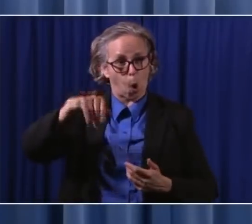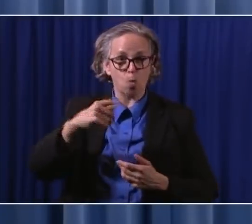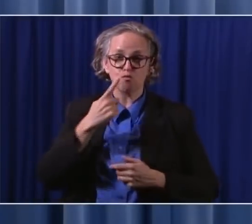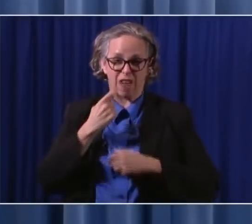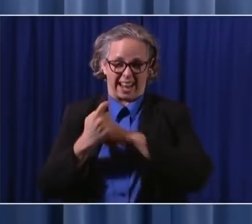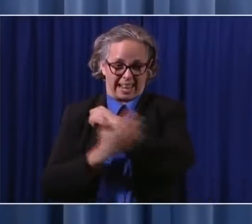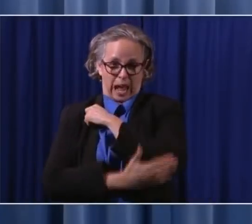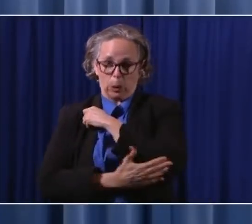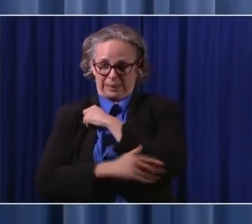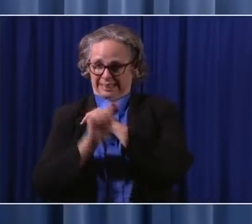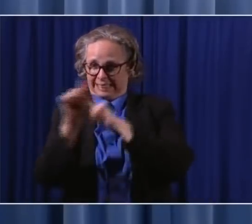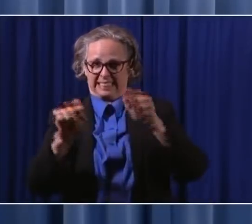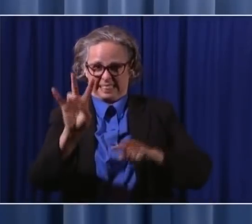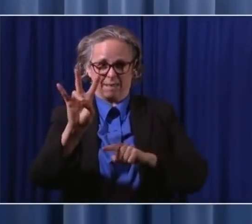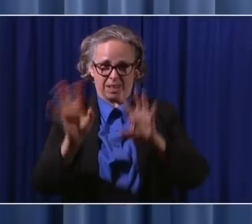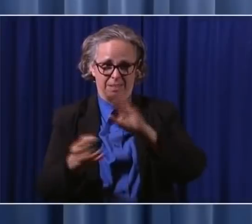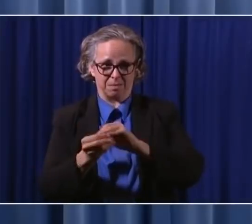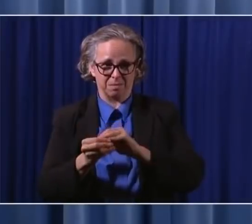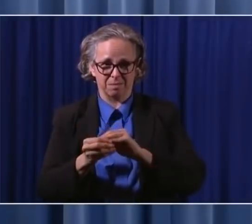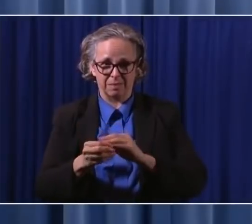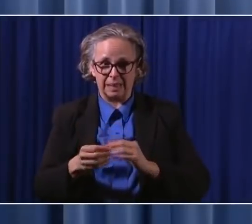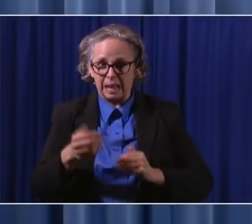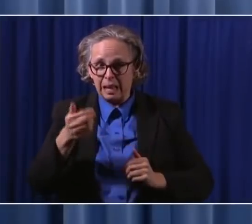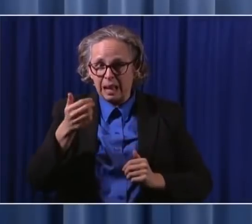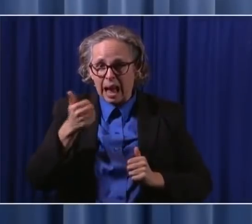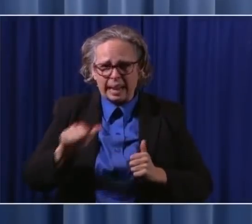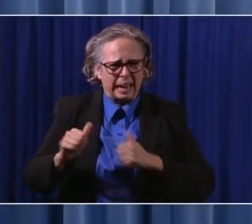HOW FAR THESE DROPLETS CAN GO. THEN WE TALKED FOR A MOMENT MORE ABOUT OUR RED ALERT